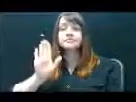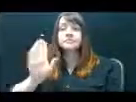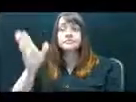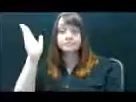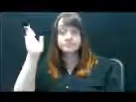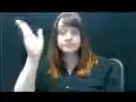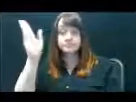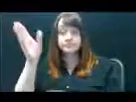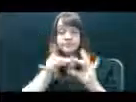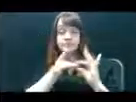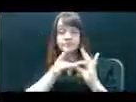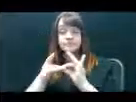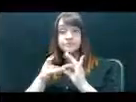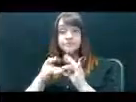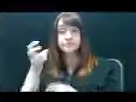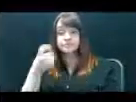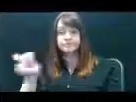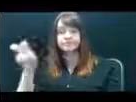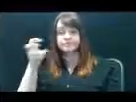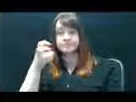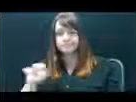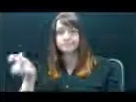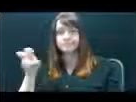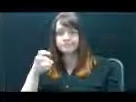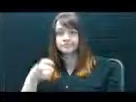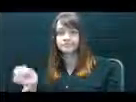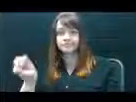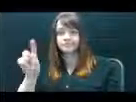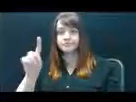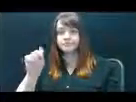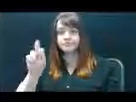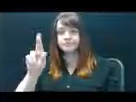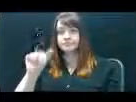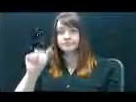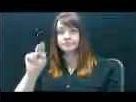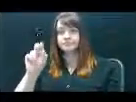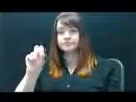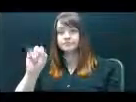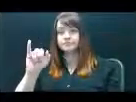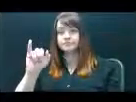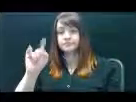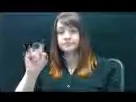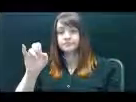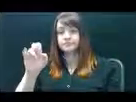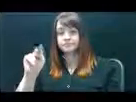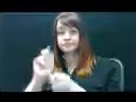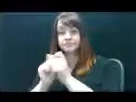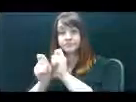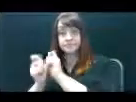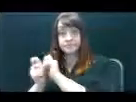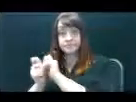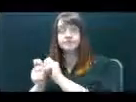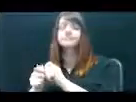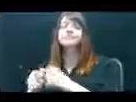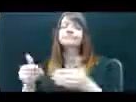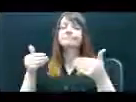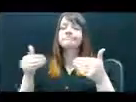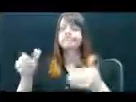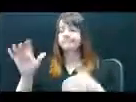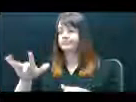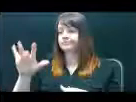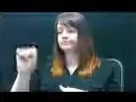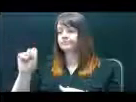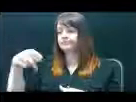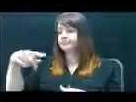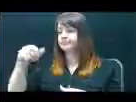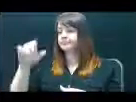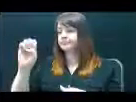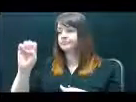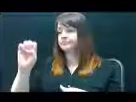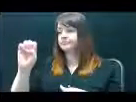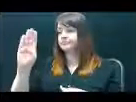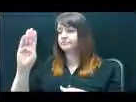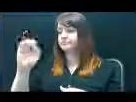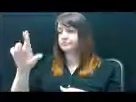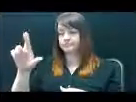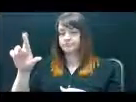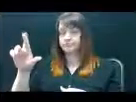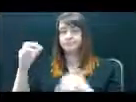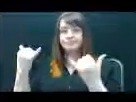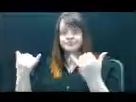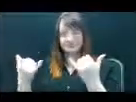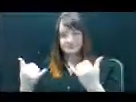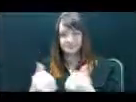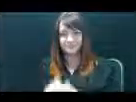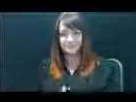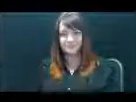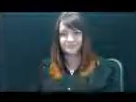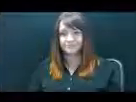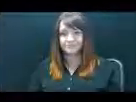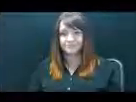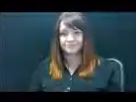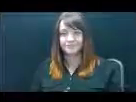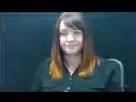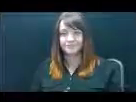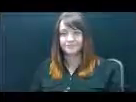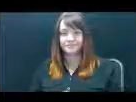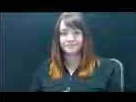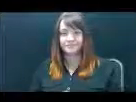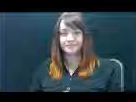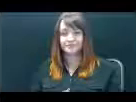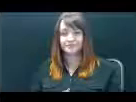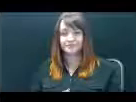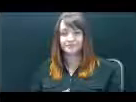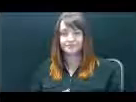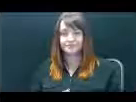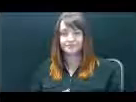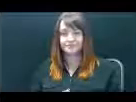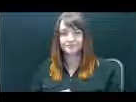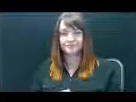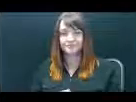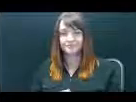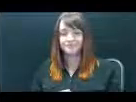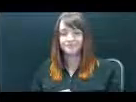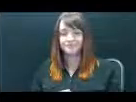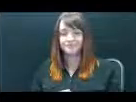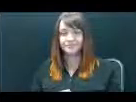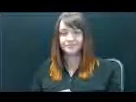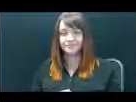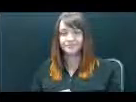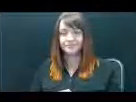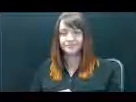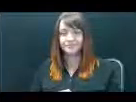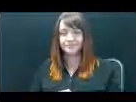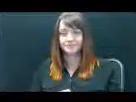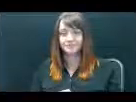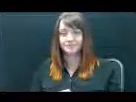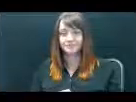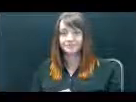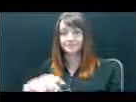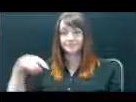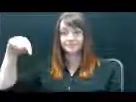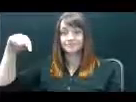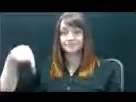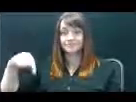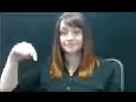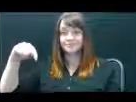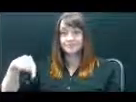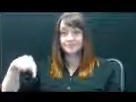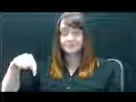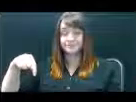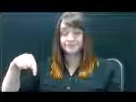a topic in this area, press the space bar. Press the down arrow to move to the last target